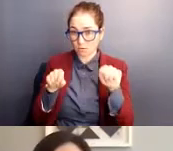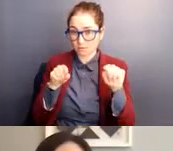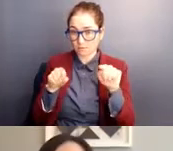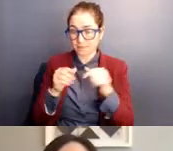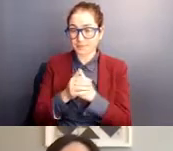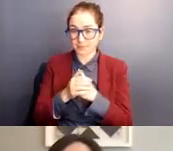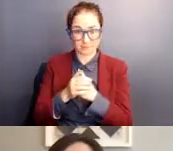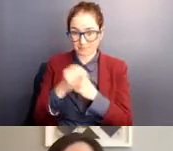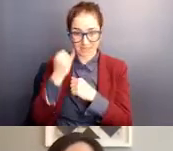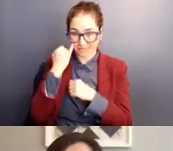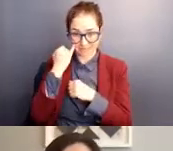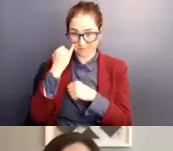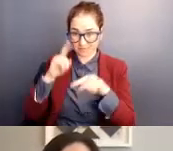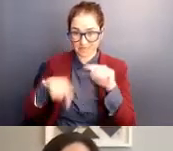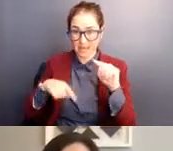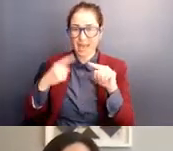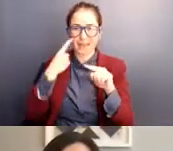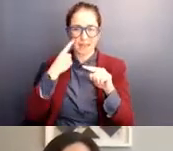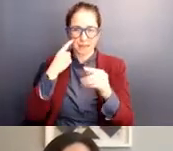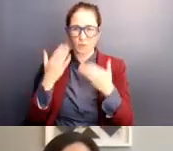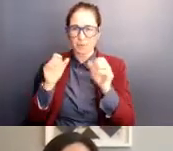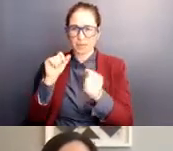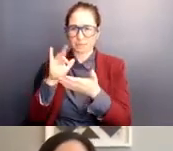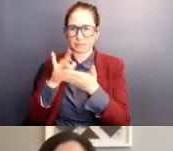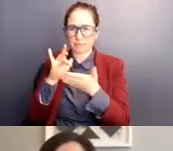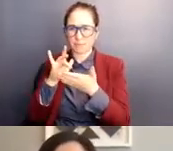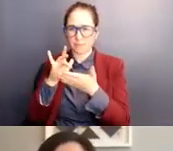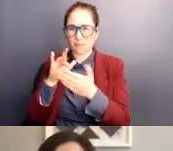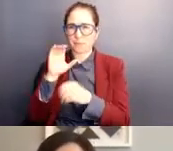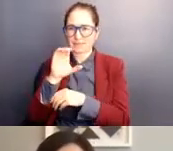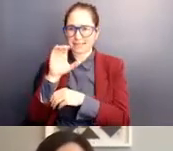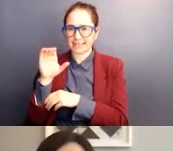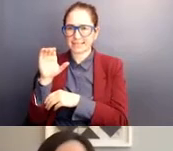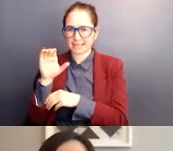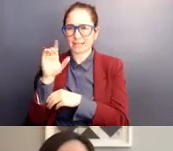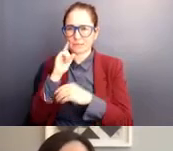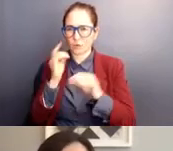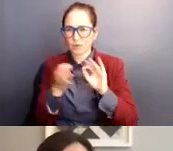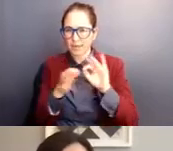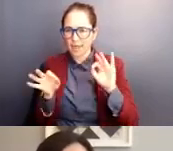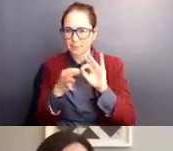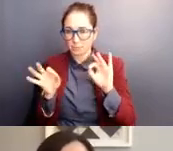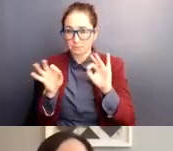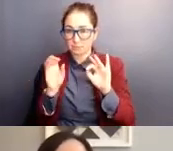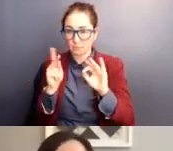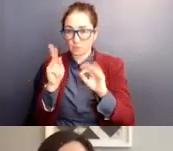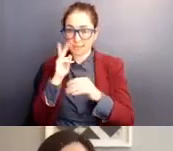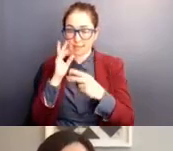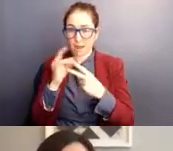can't, I think you should be able to press the cc button at the bottom and you should see the captions, and I believe the